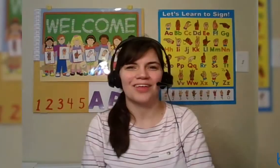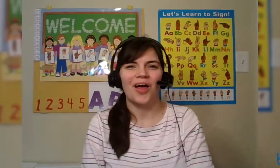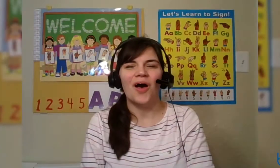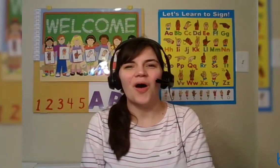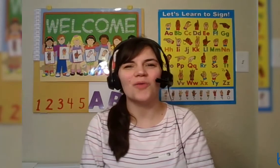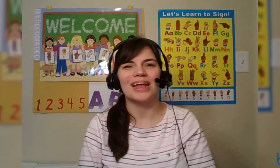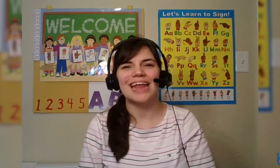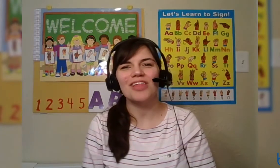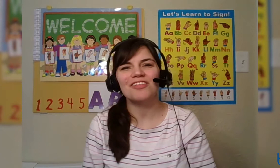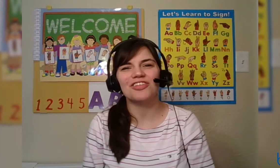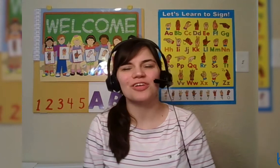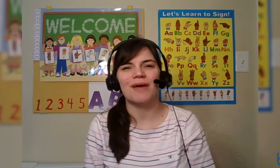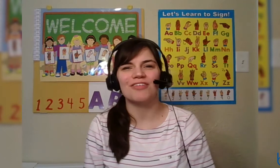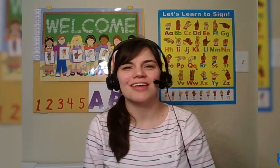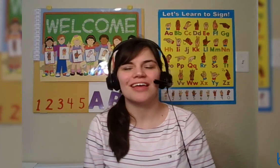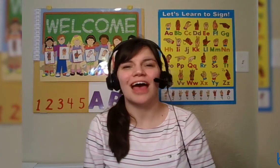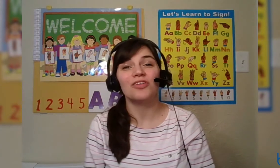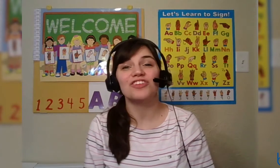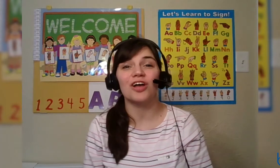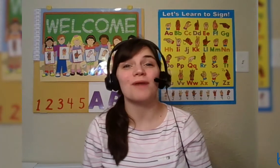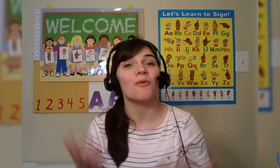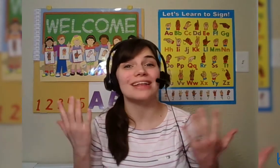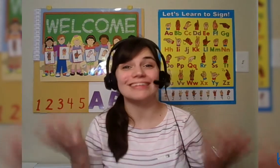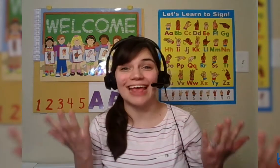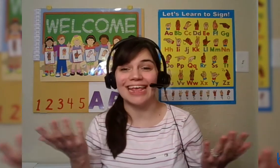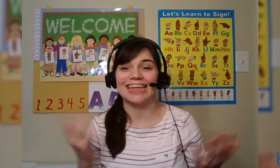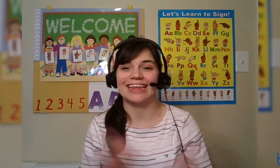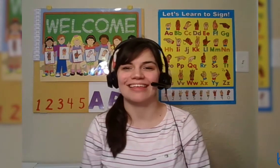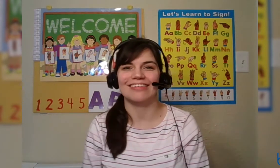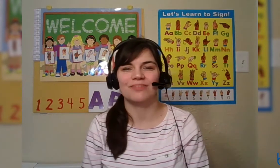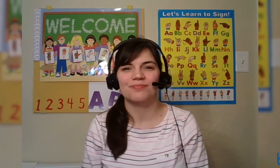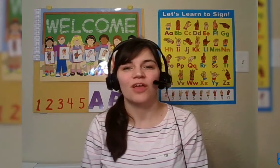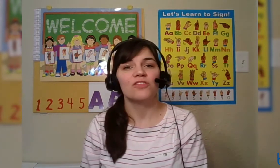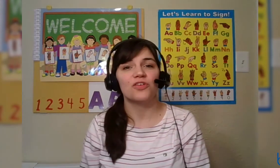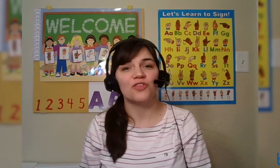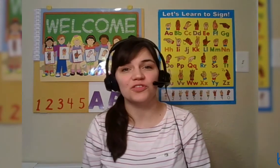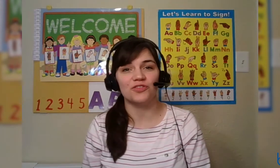Alright, now let's learn about how to talk about what day it is. So first of